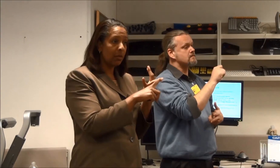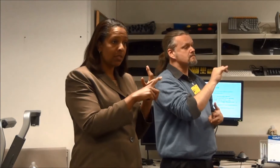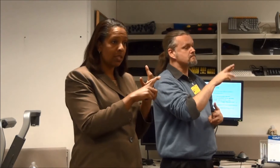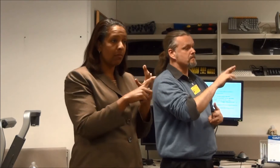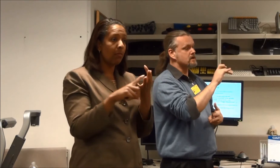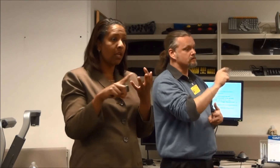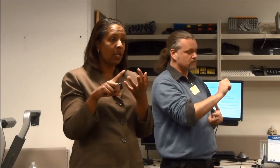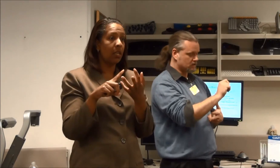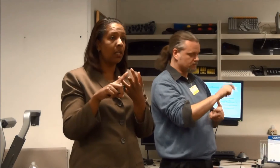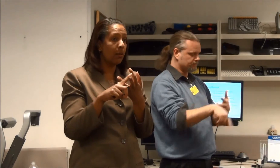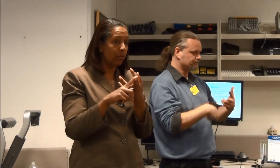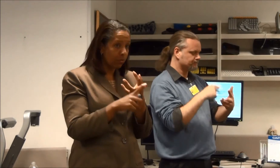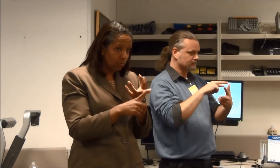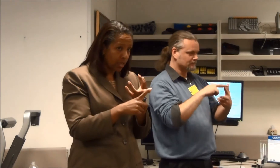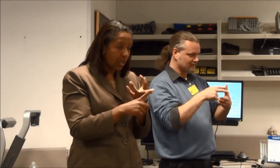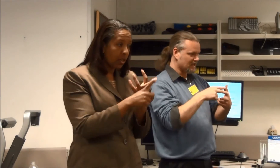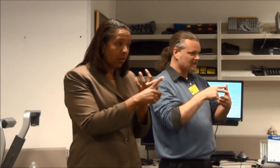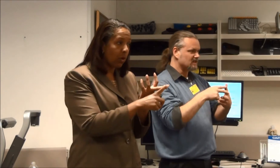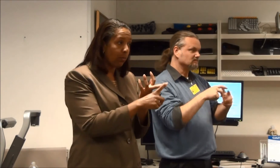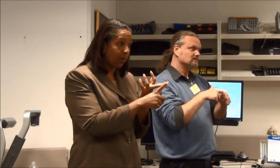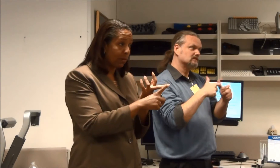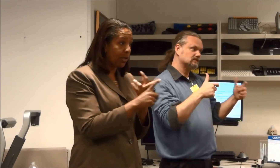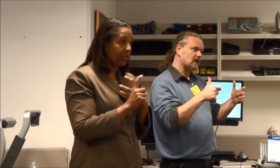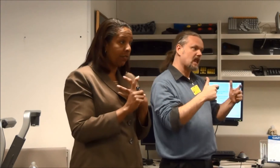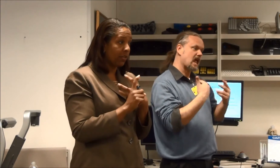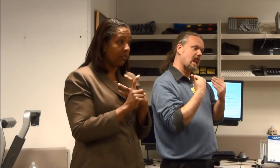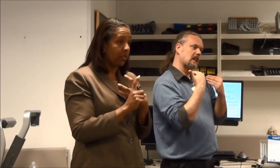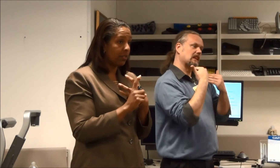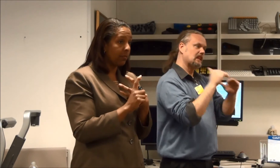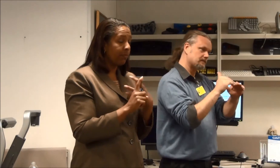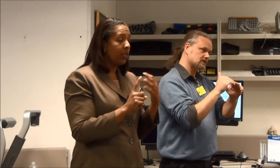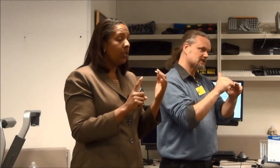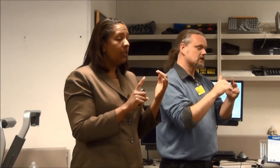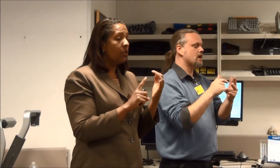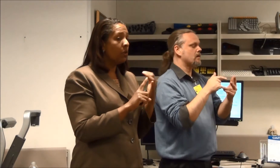limits them in; number three, one or more of their major life activities.